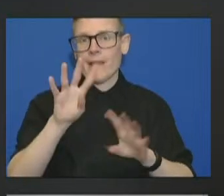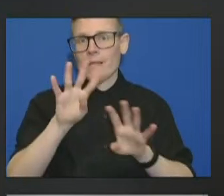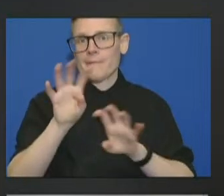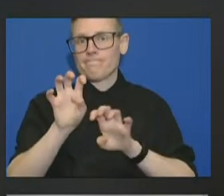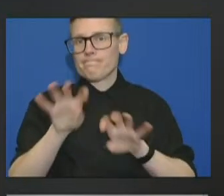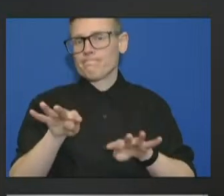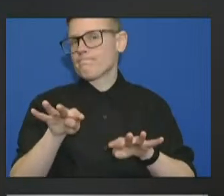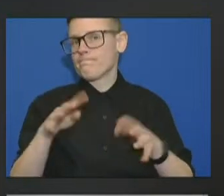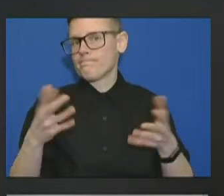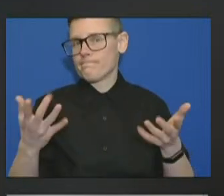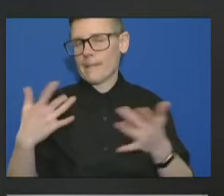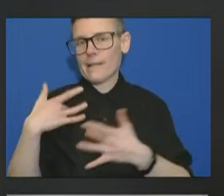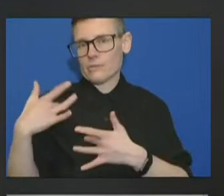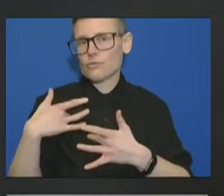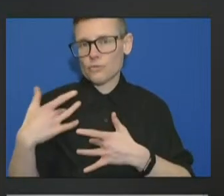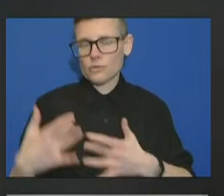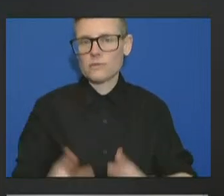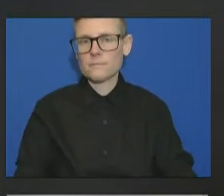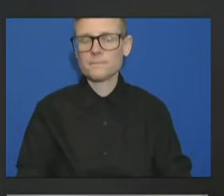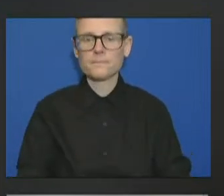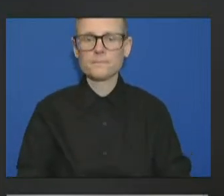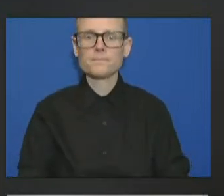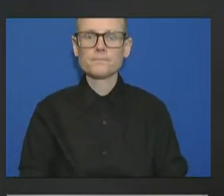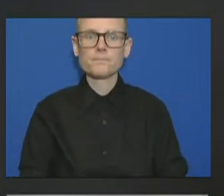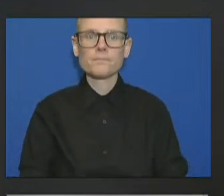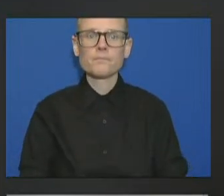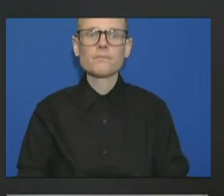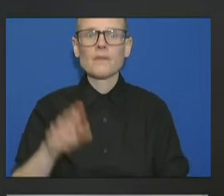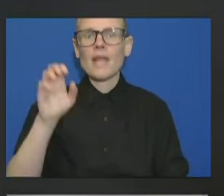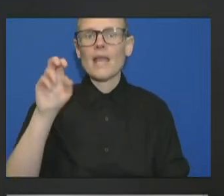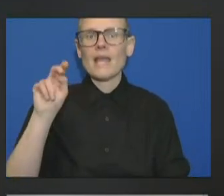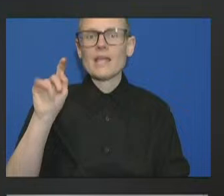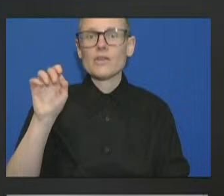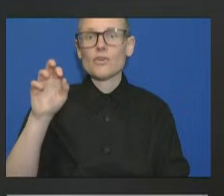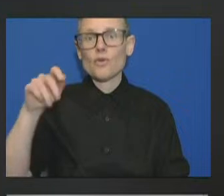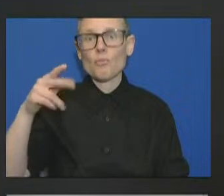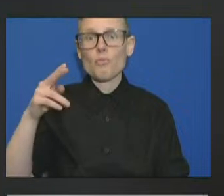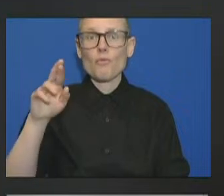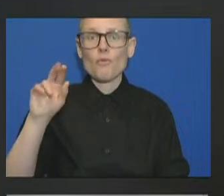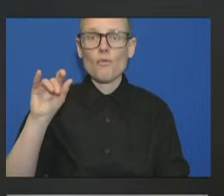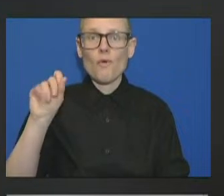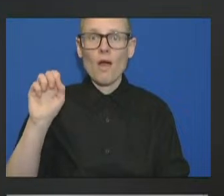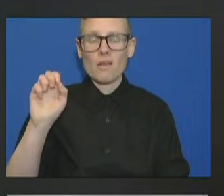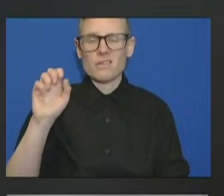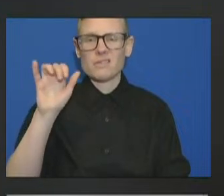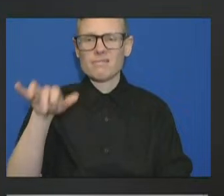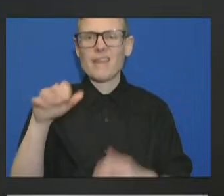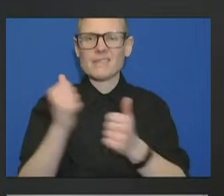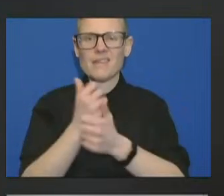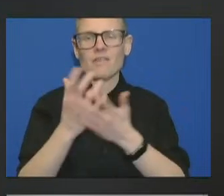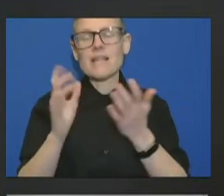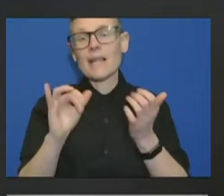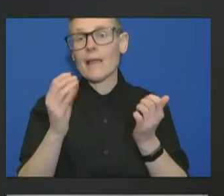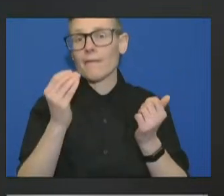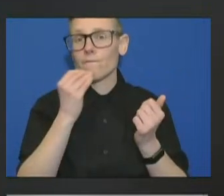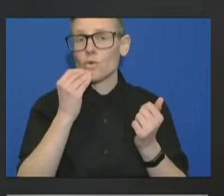federal administration? And so a lot of that is a big question mark for us. And it's very